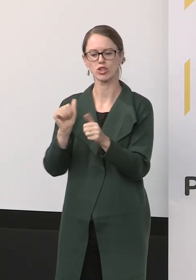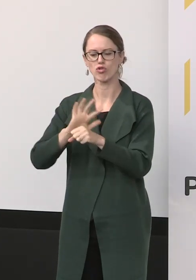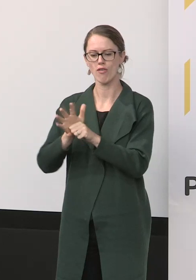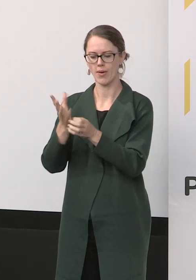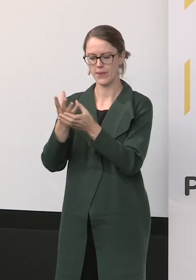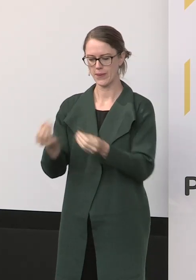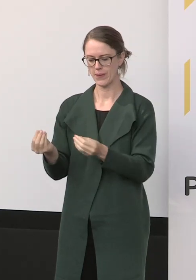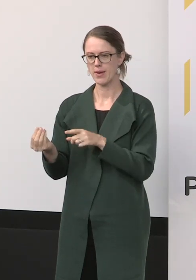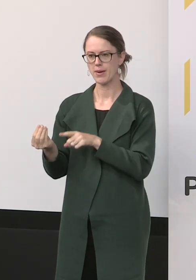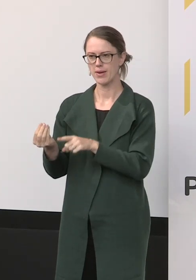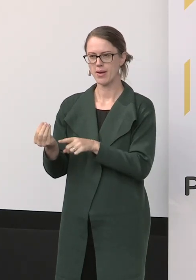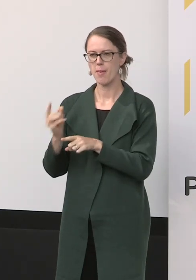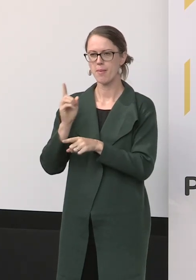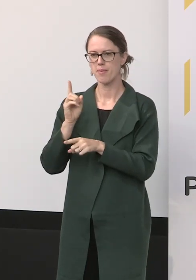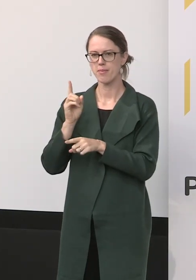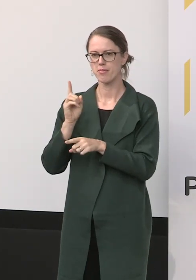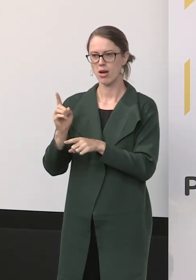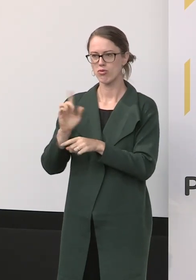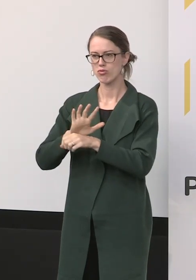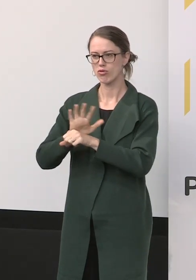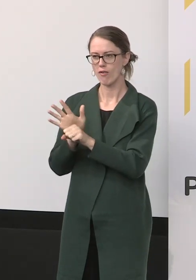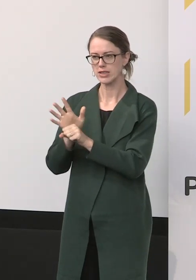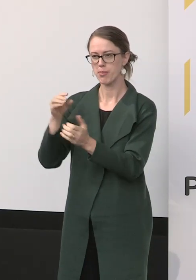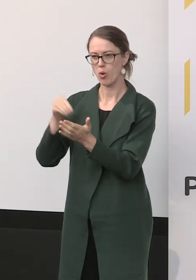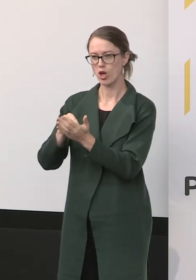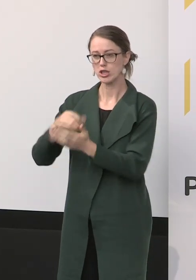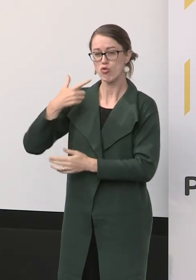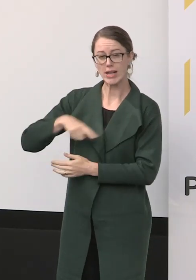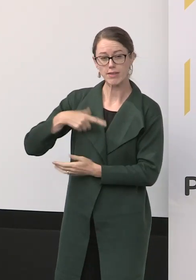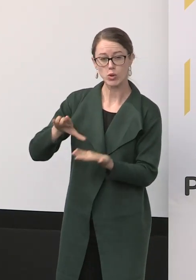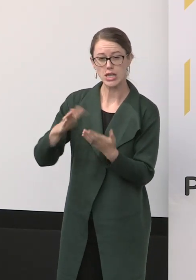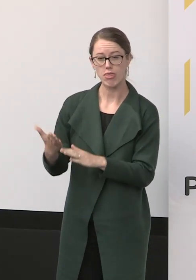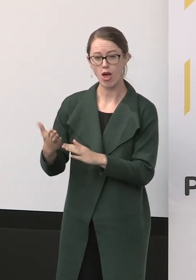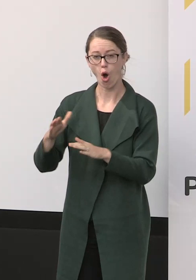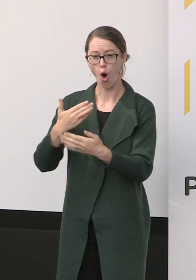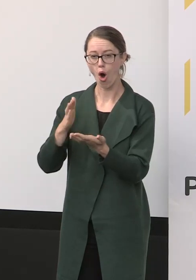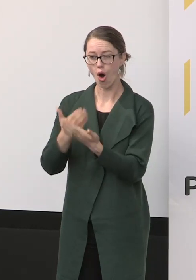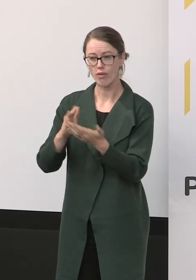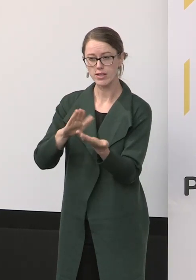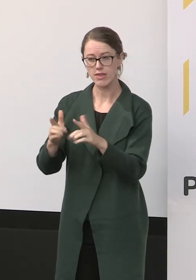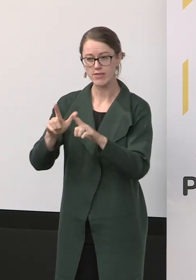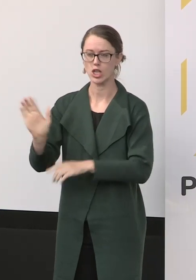was regarded as having recovered from COVID-19 at the time of her death, and